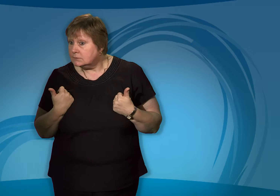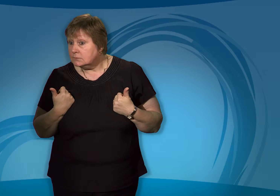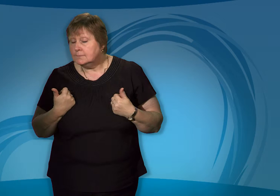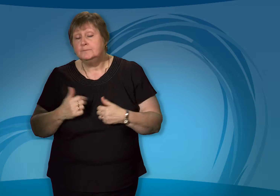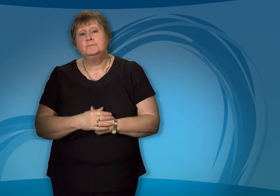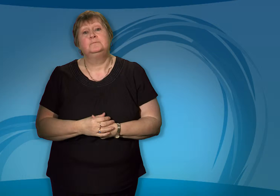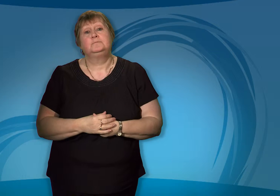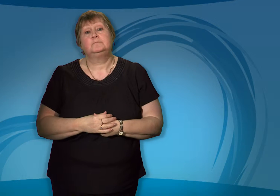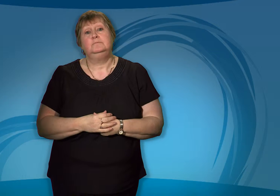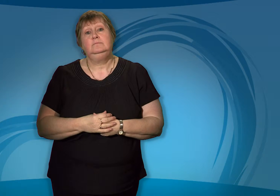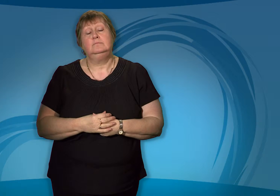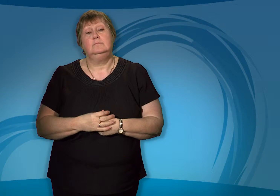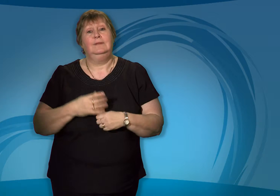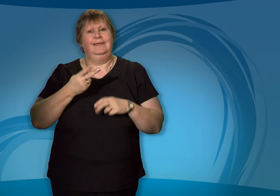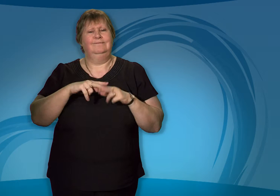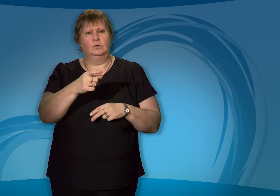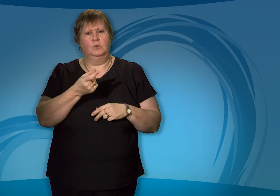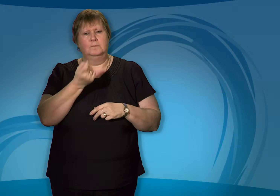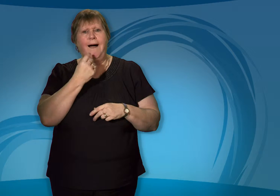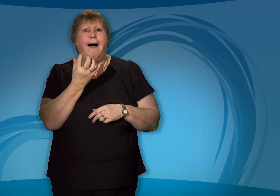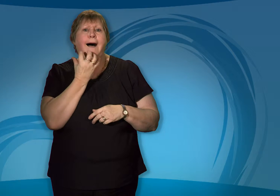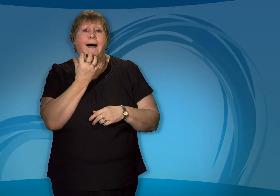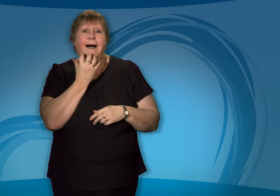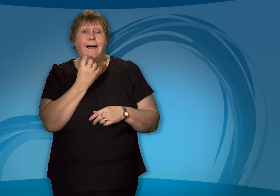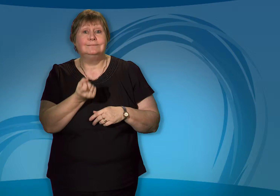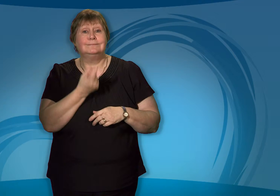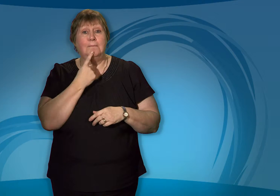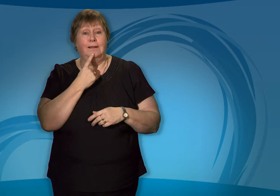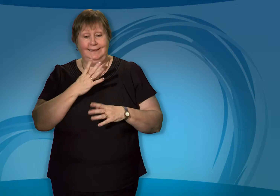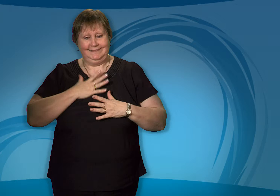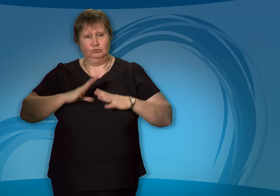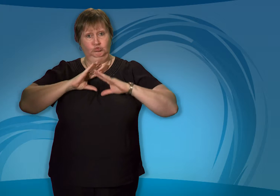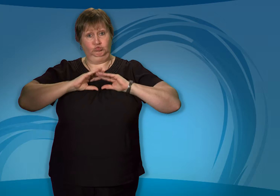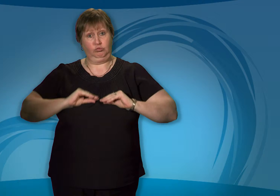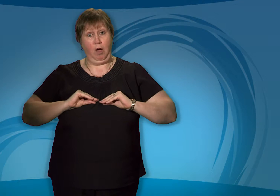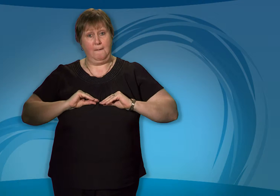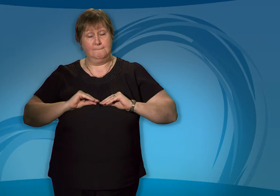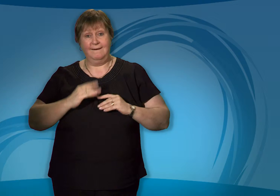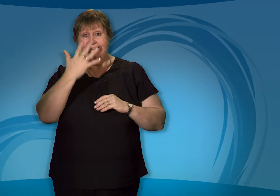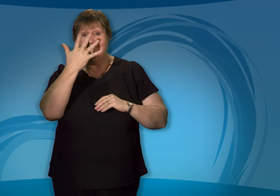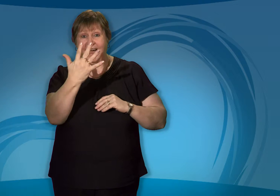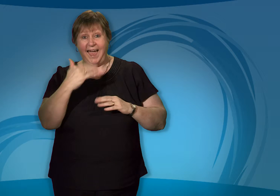to proceed. If you are taking iron tablets, please stop these 5 days